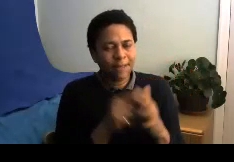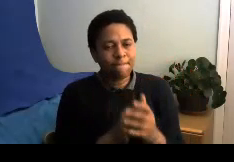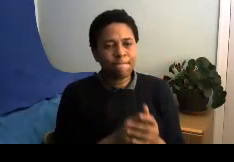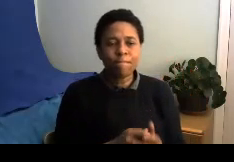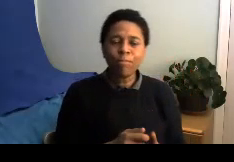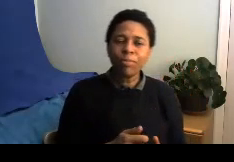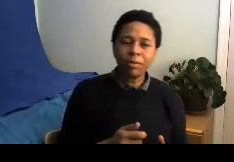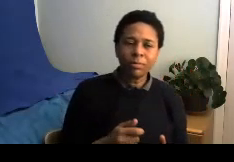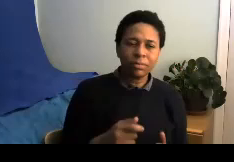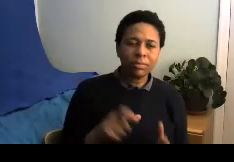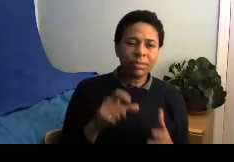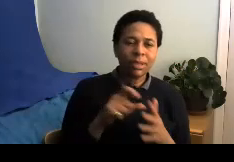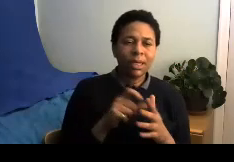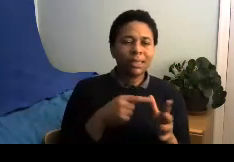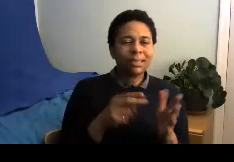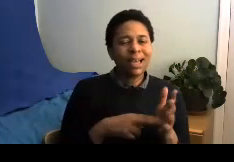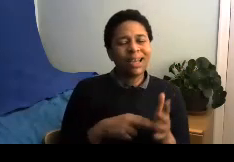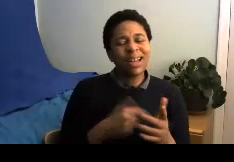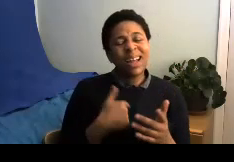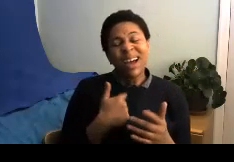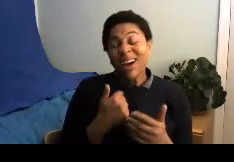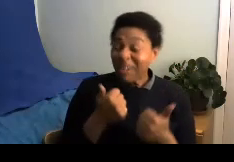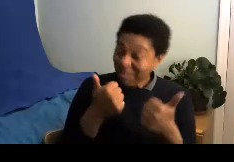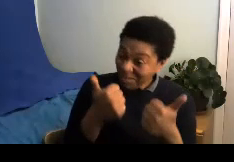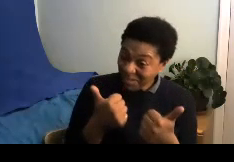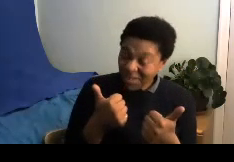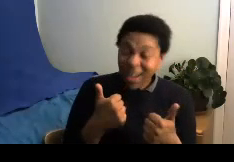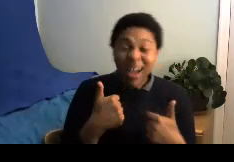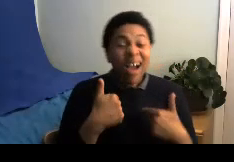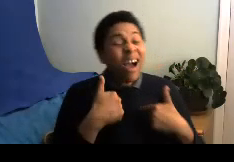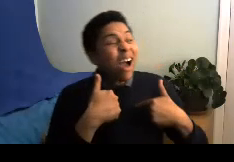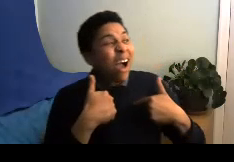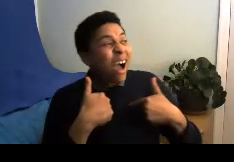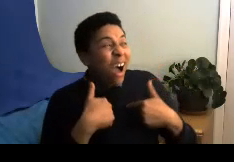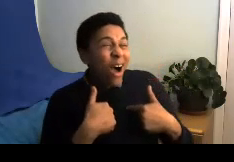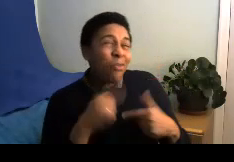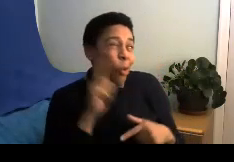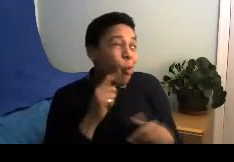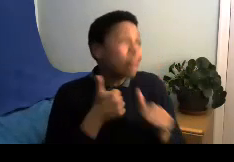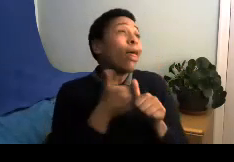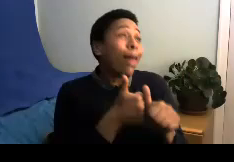Paul: I'm such a Baldwin stan, I'm so sorry. I will try to stand for other writers at some point. Shout out to Derek